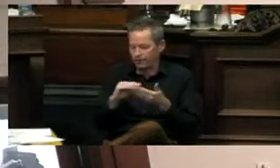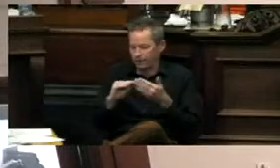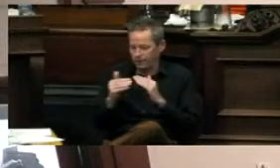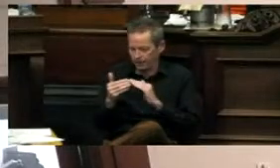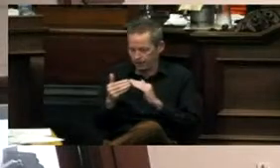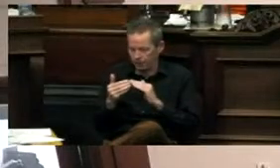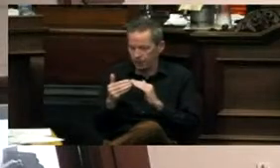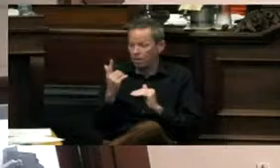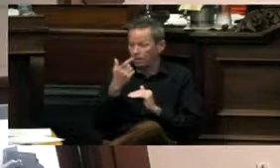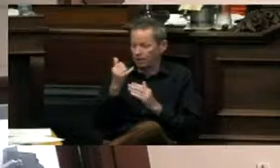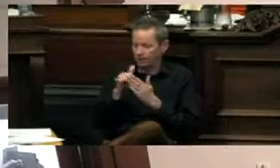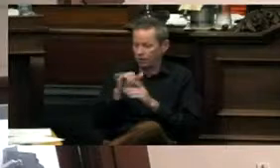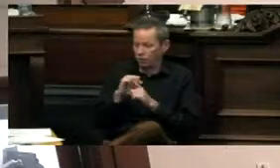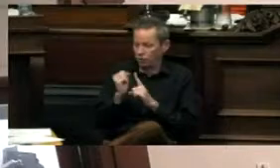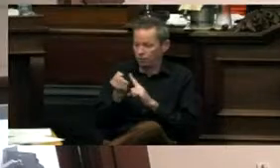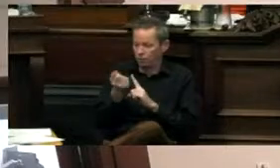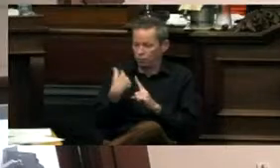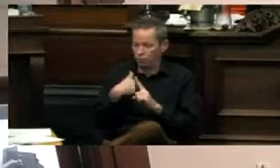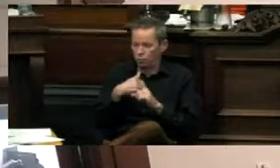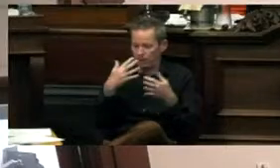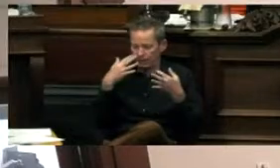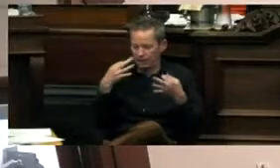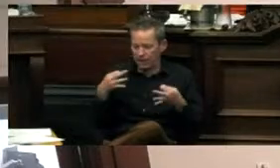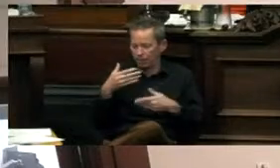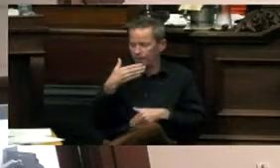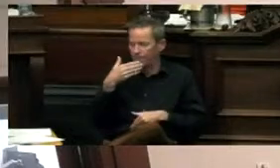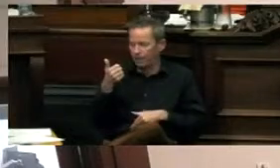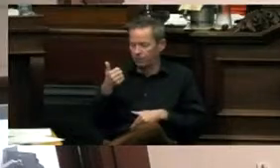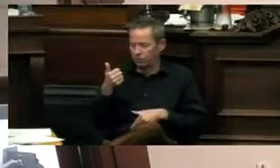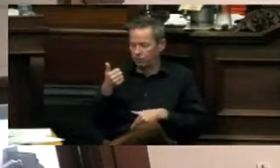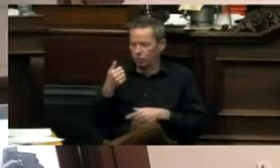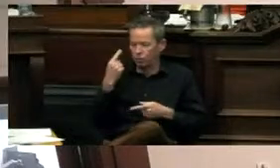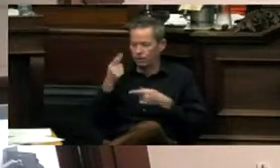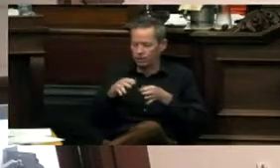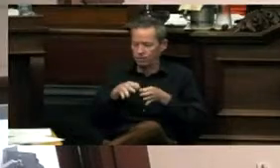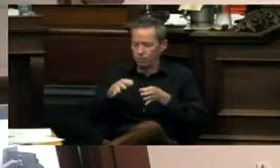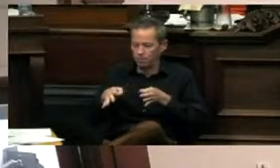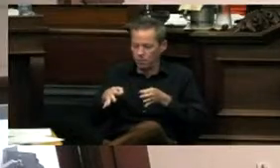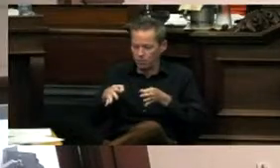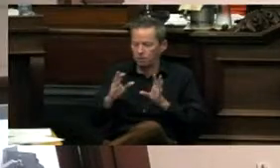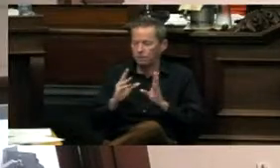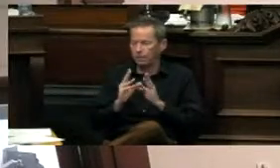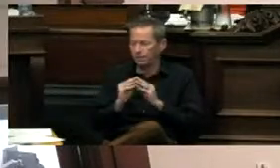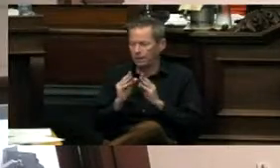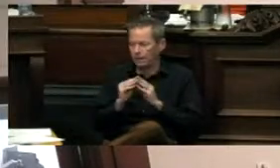impacted the way the business moved to the city. So under that